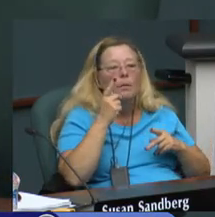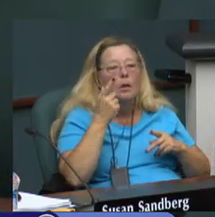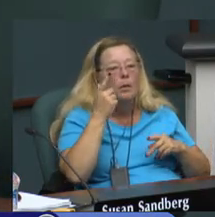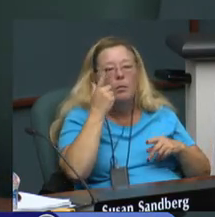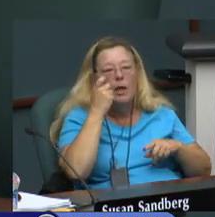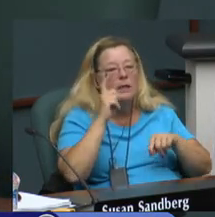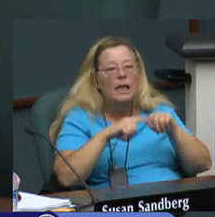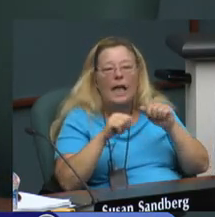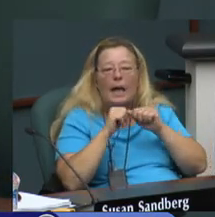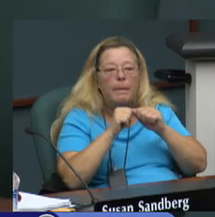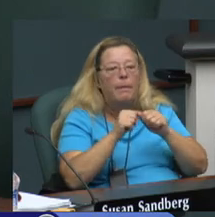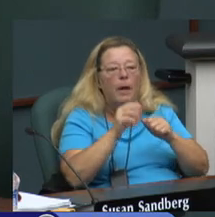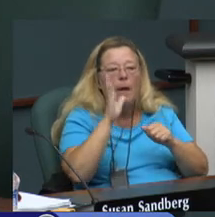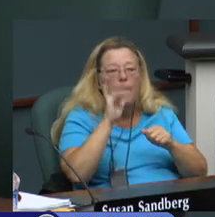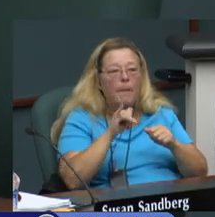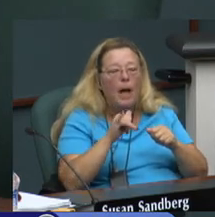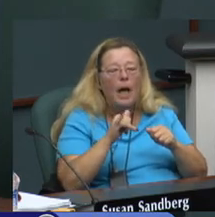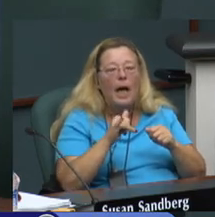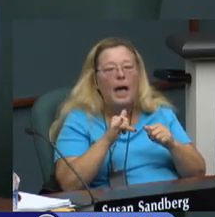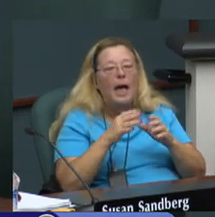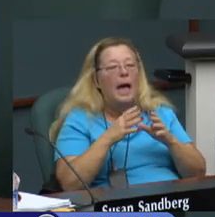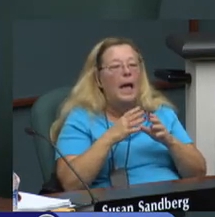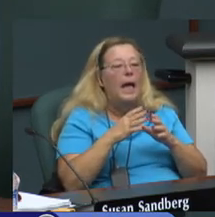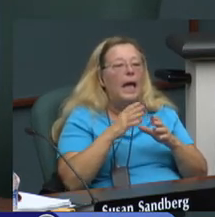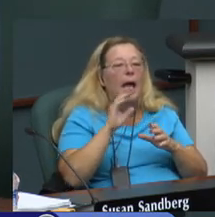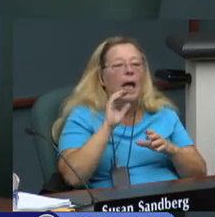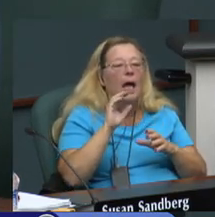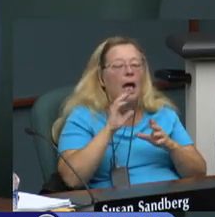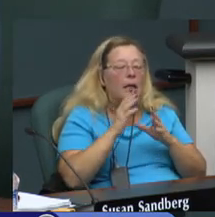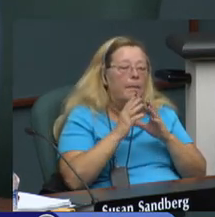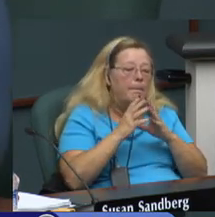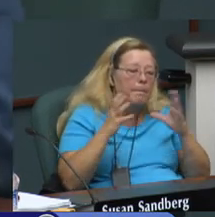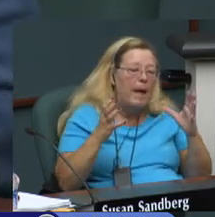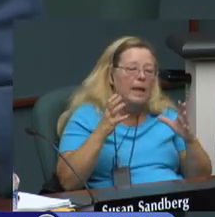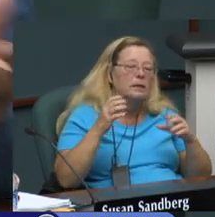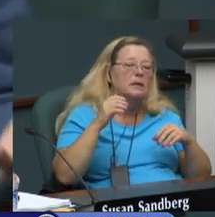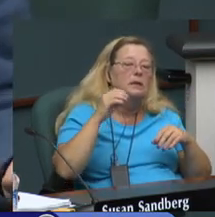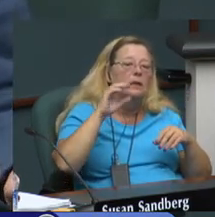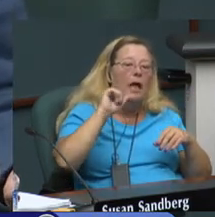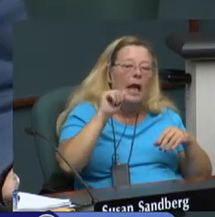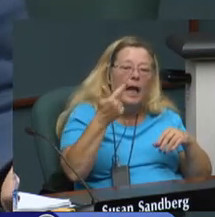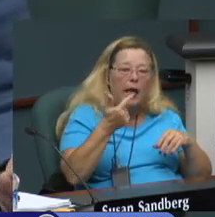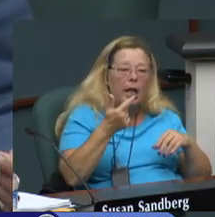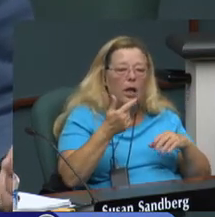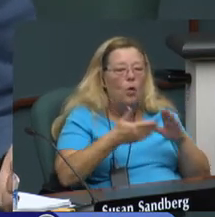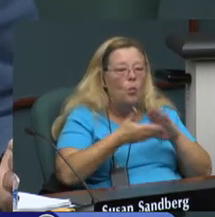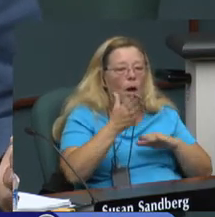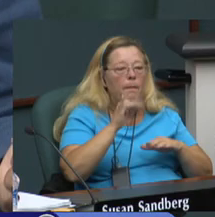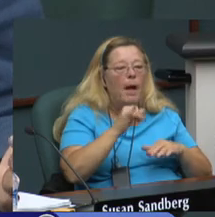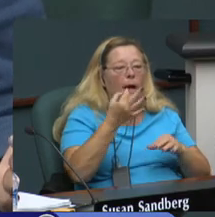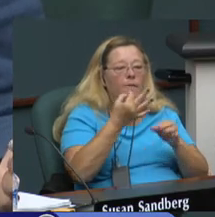massive intense agriculture run by very few people it's gonna be agriculture run